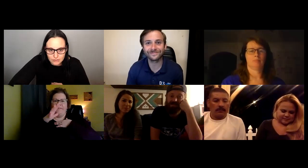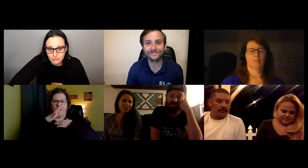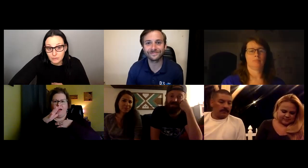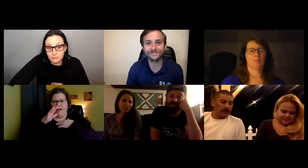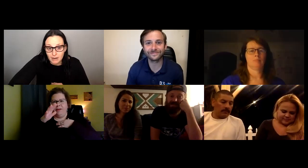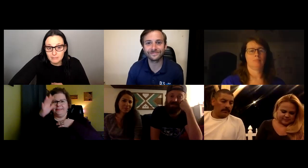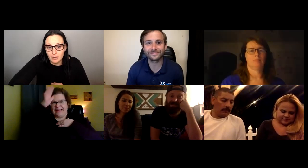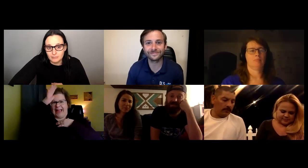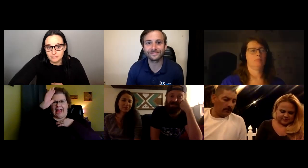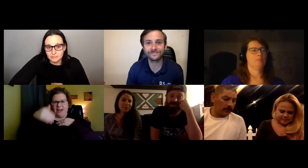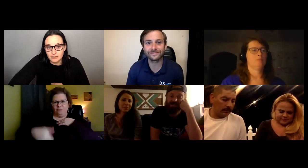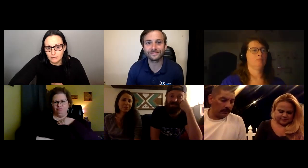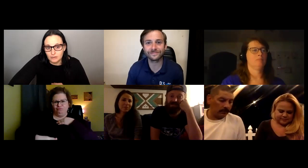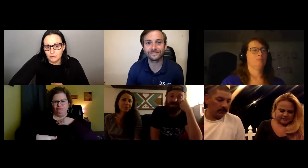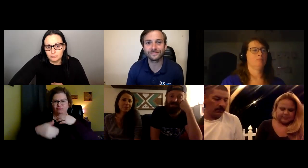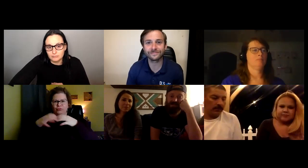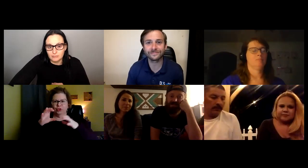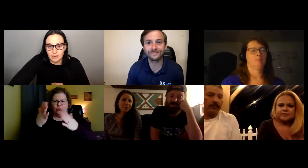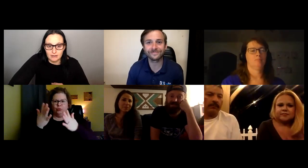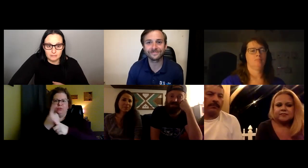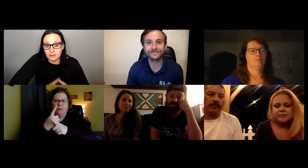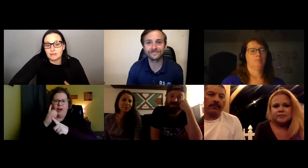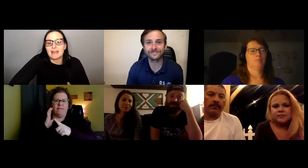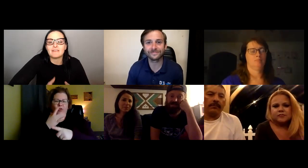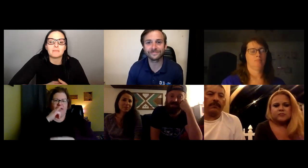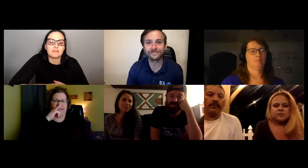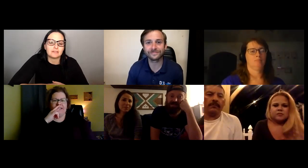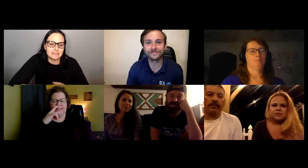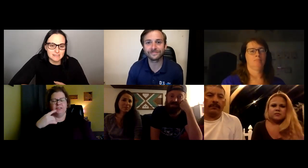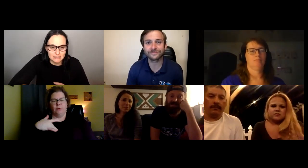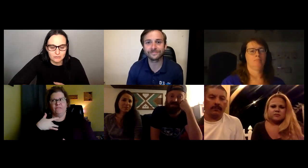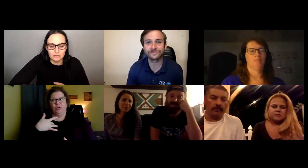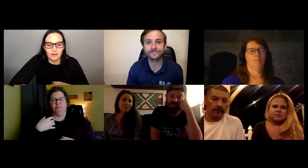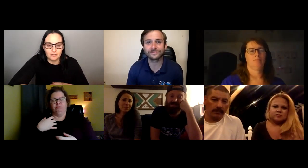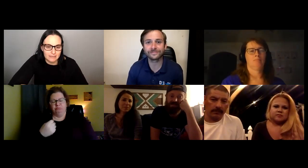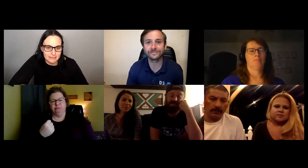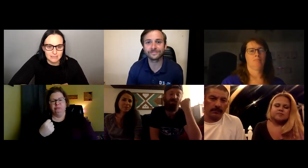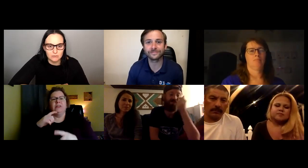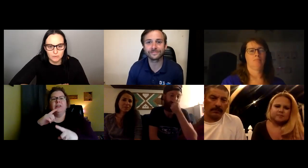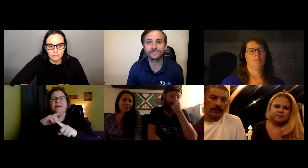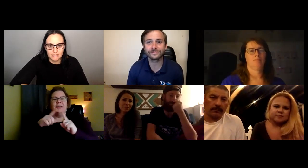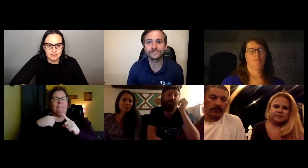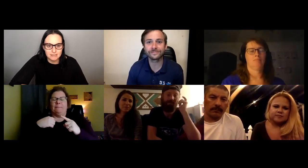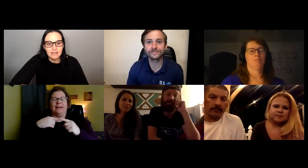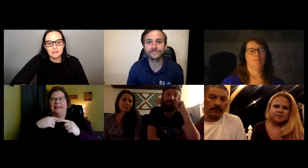you know my mom or you know they they have that motherly instinct or their fatherly